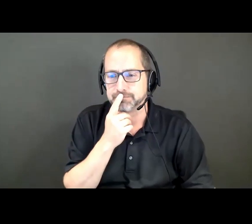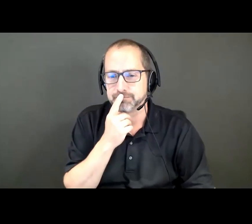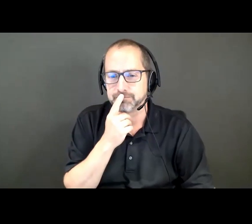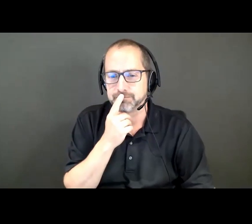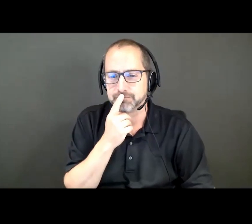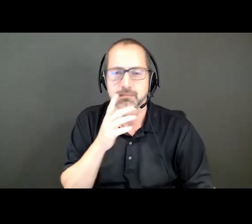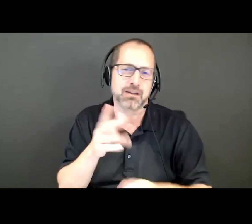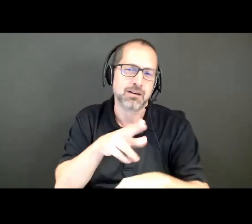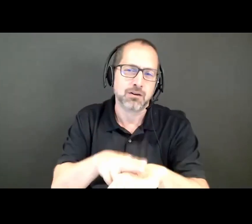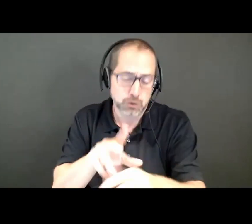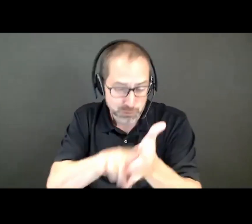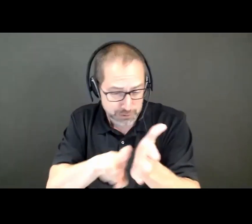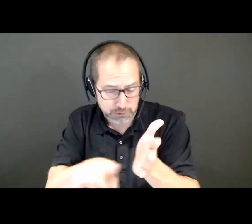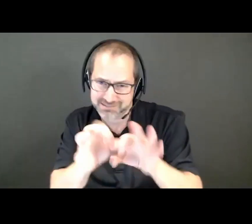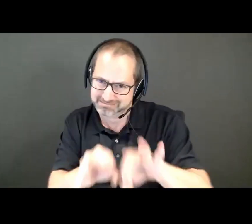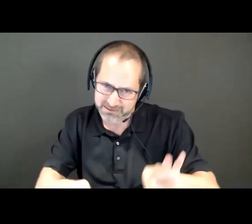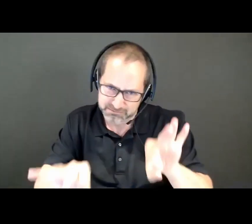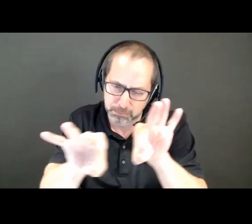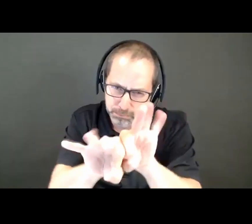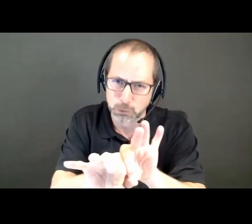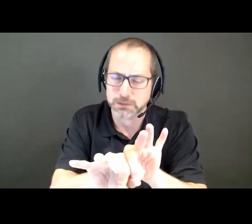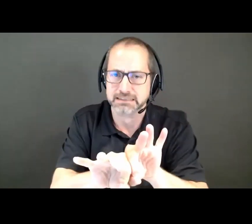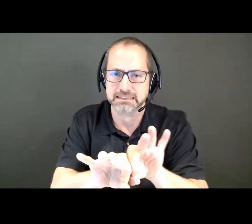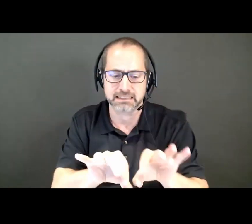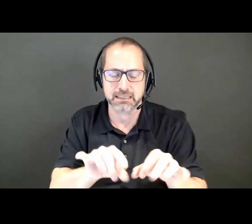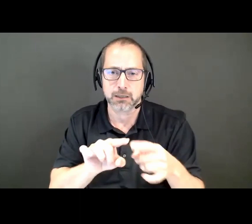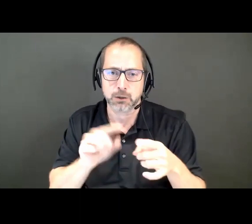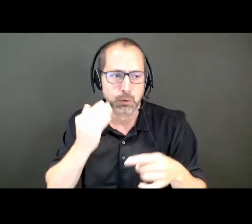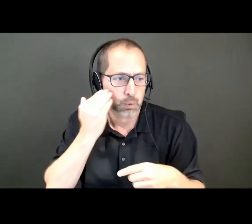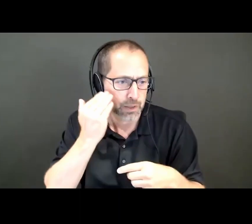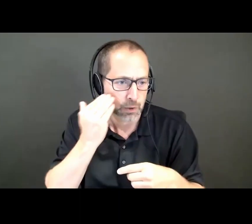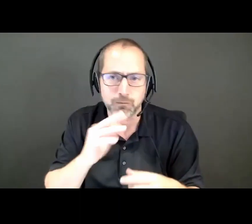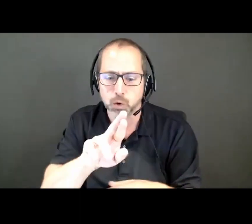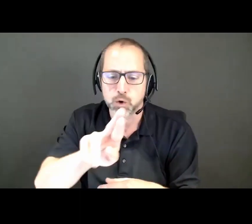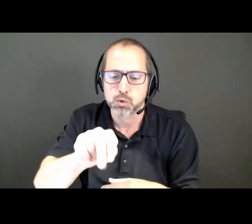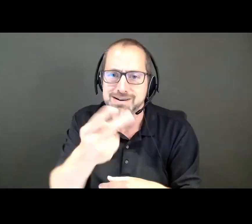okay, because we all know that in many areas in rehabilitation and in assistive technology,